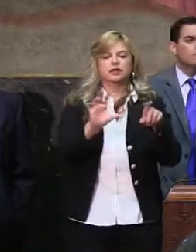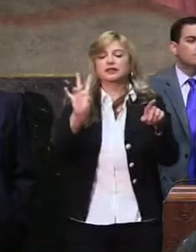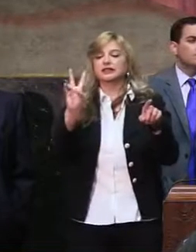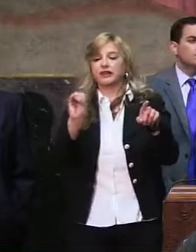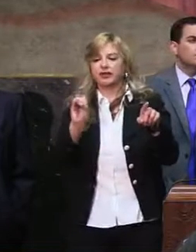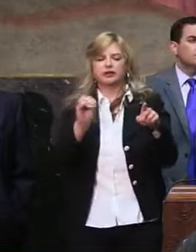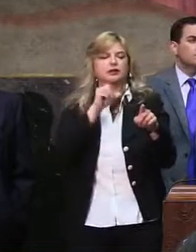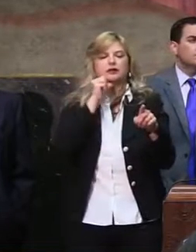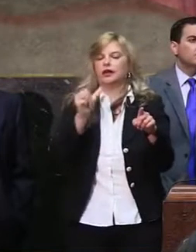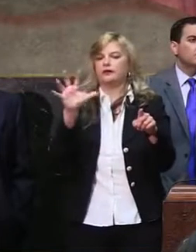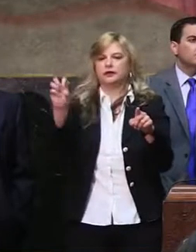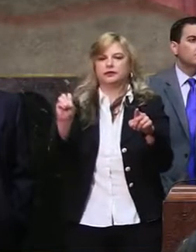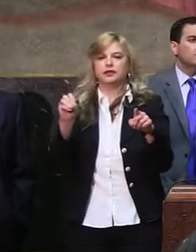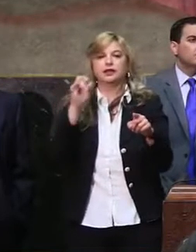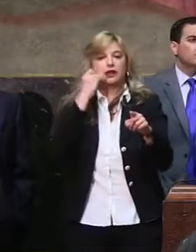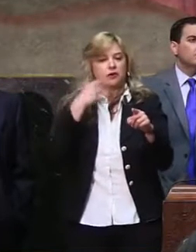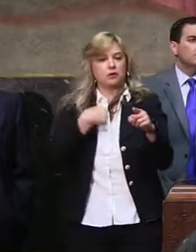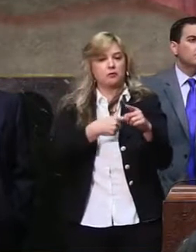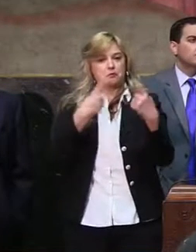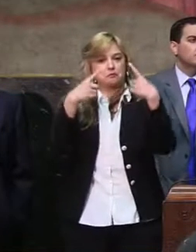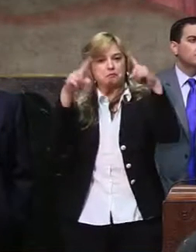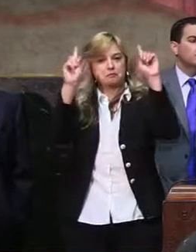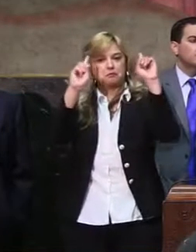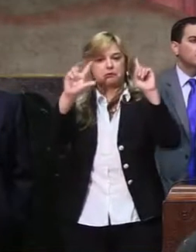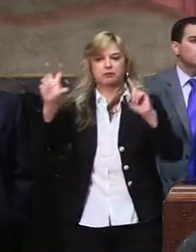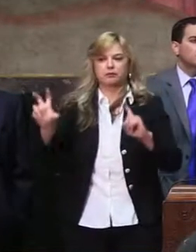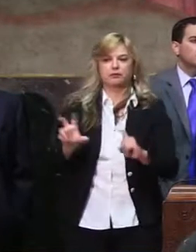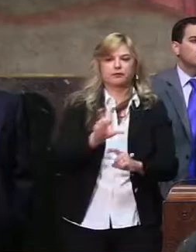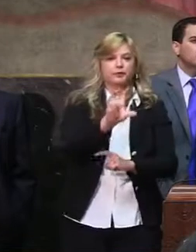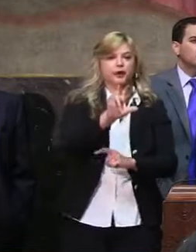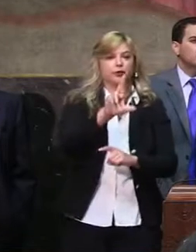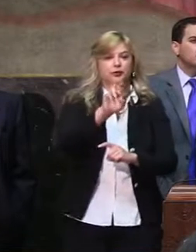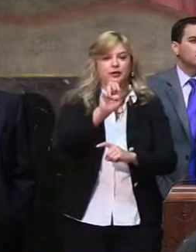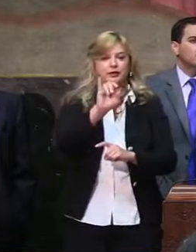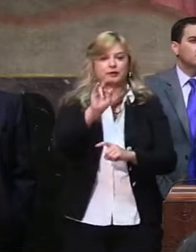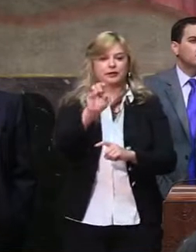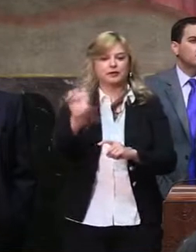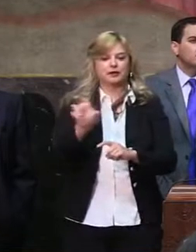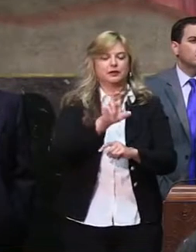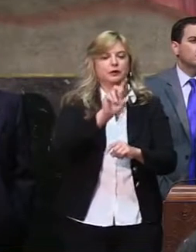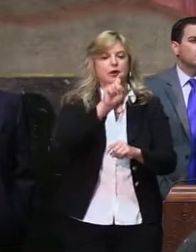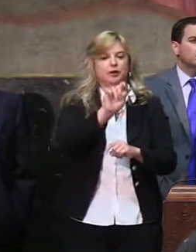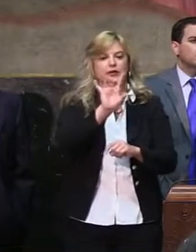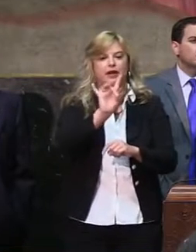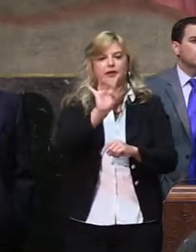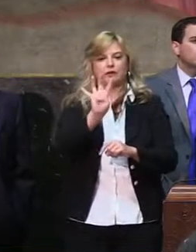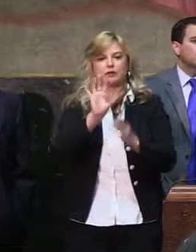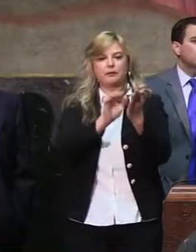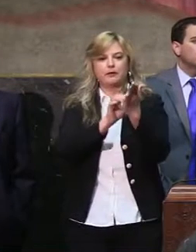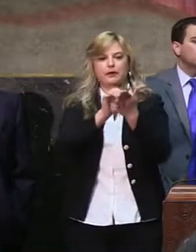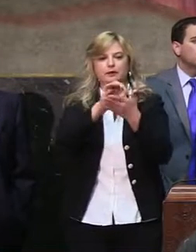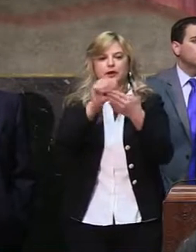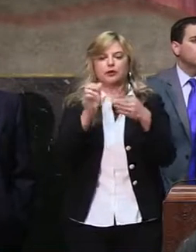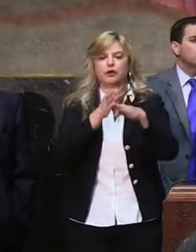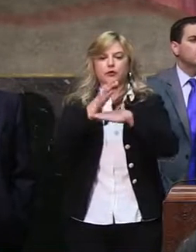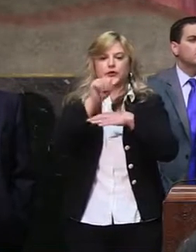for project and that puts a reinvestment amount that an estimated 184 million dollars over the next decade investments